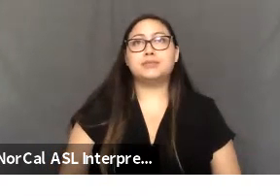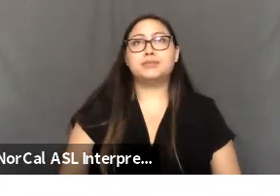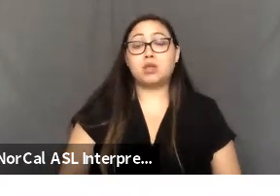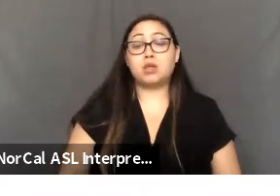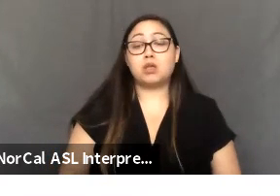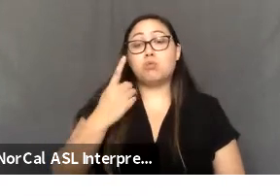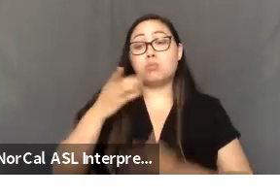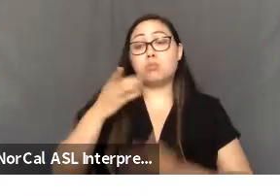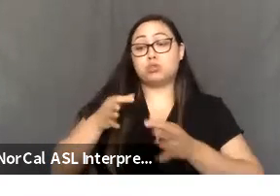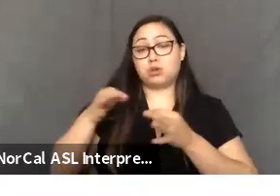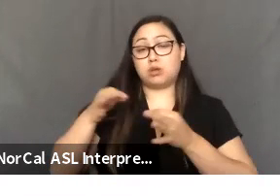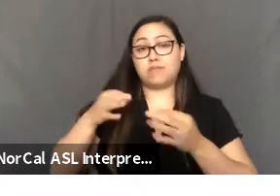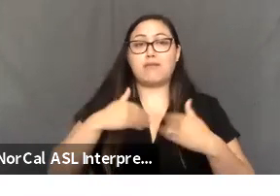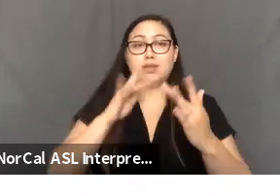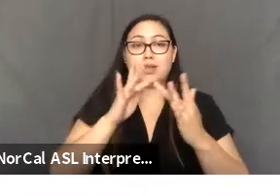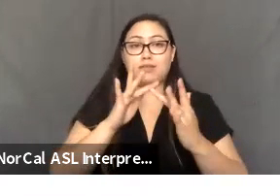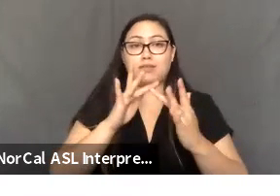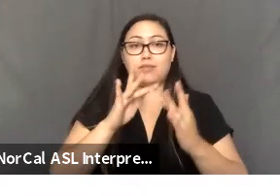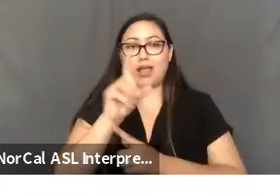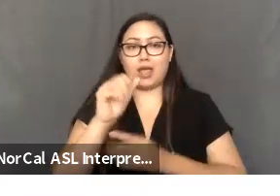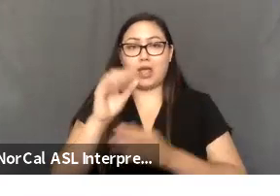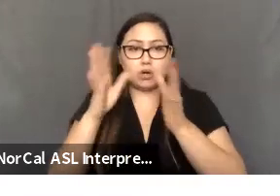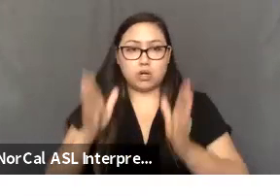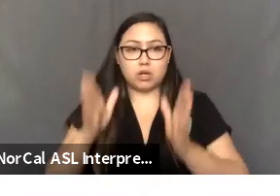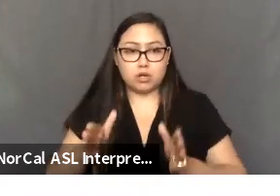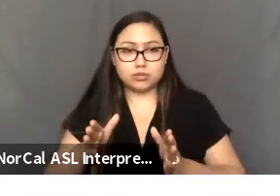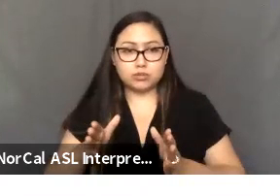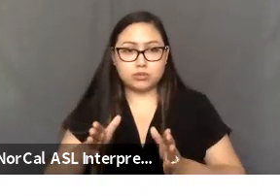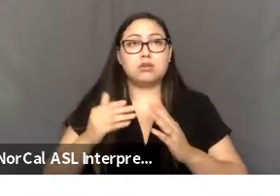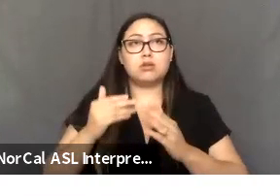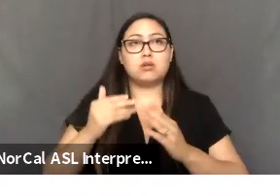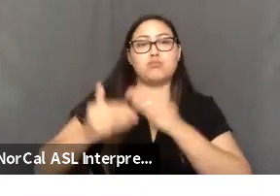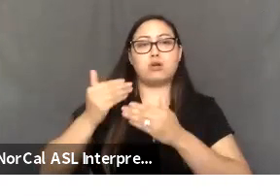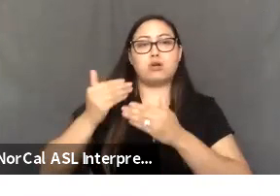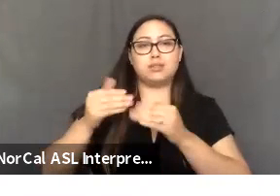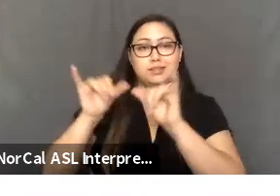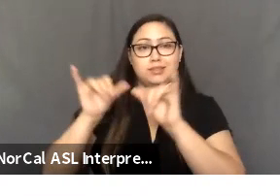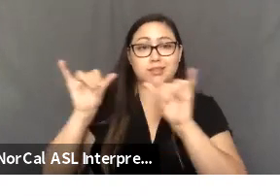we have a network of ADA coordinator managers in our system. The way my job works, I'm the lead... Steven, we lost your audio. Can you hear me now? Yes. Sorry about that. So, again, as this individual described, it is the network of ADA coordinators, managers across our system. The way that job works,